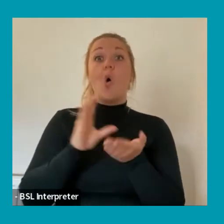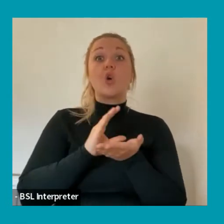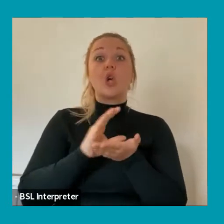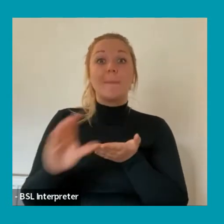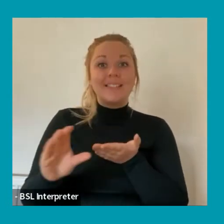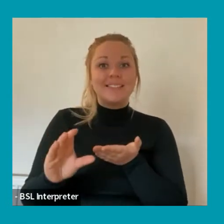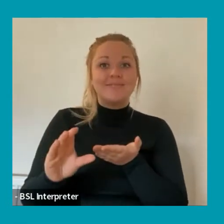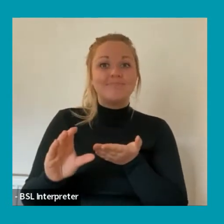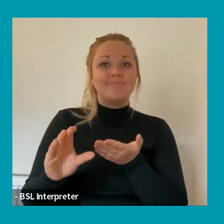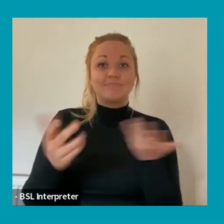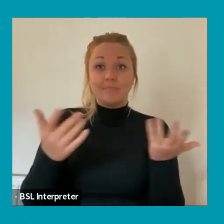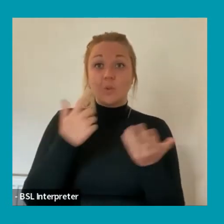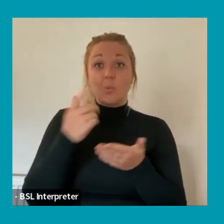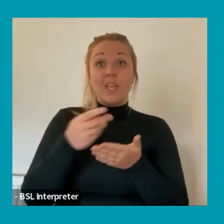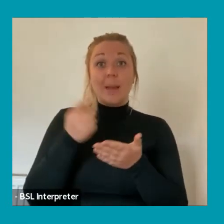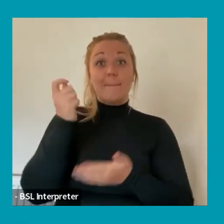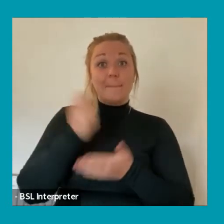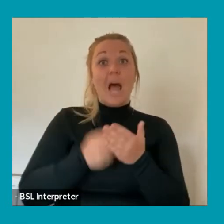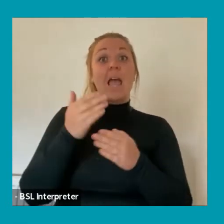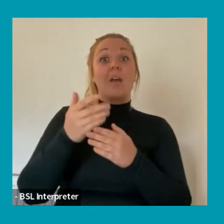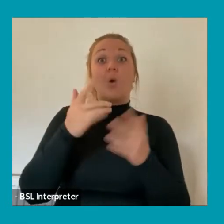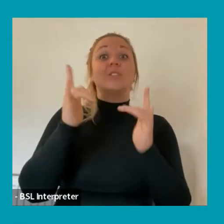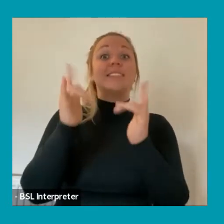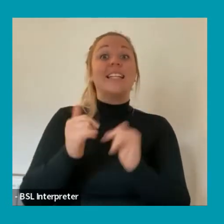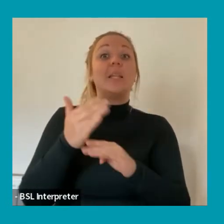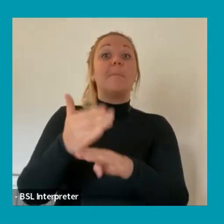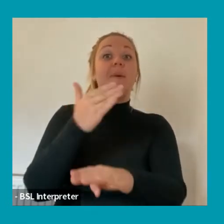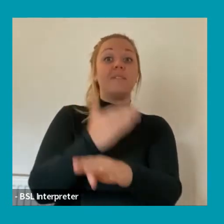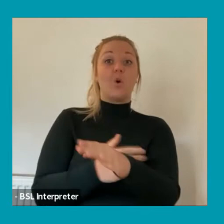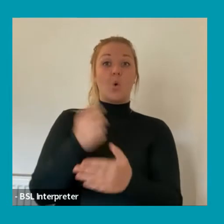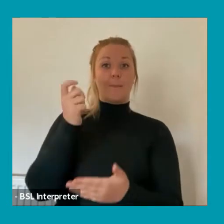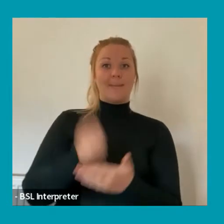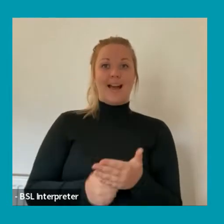Before we spend the money to make sure that it is, you know it is fit for purpose.